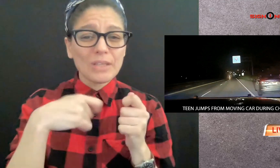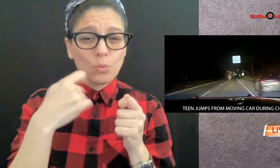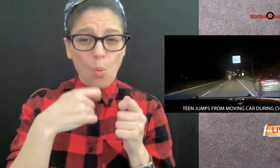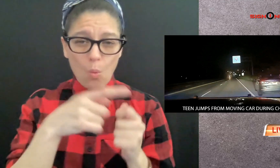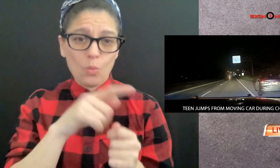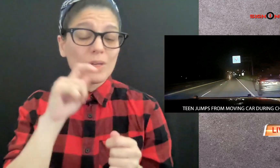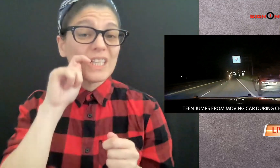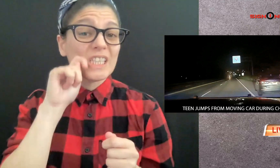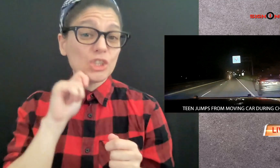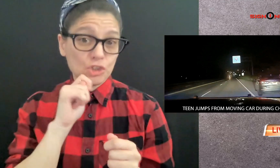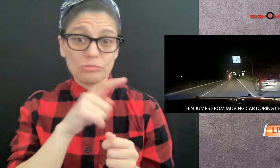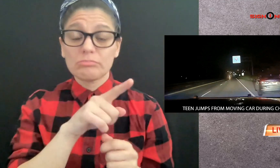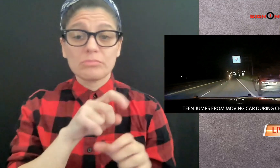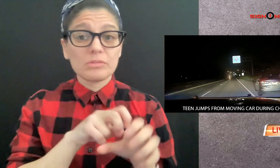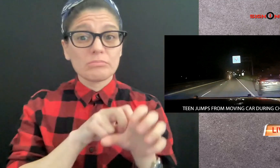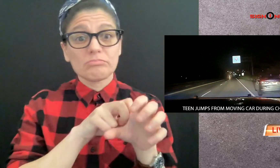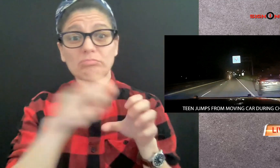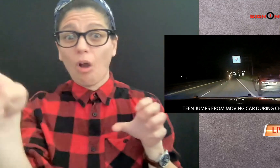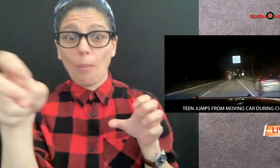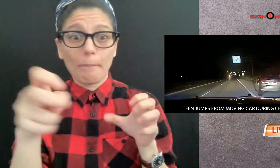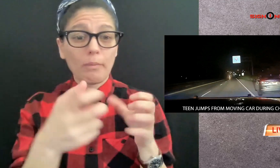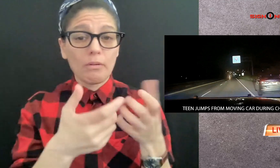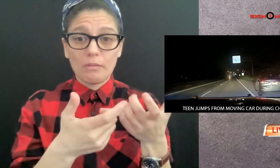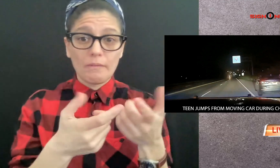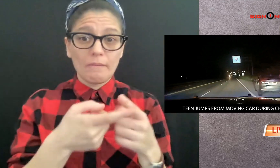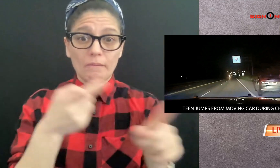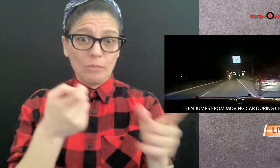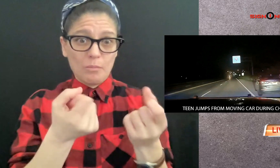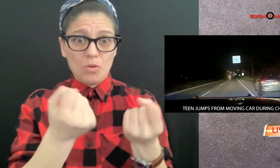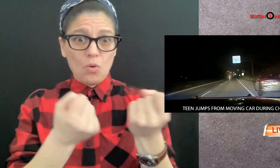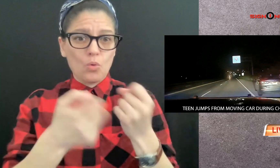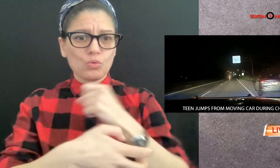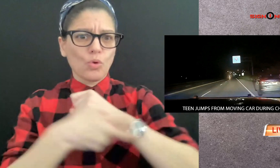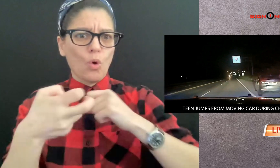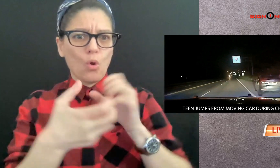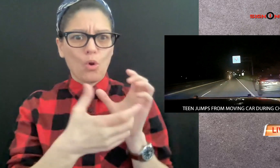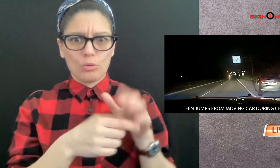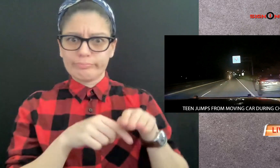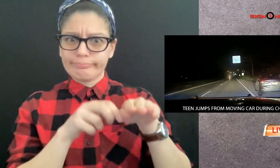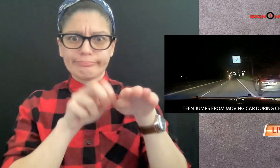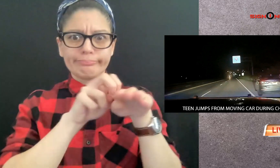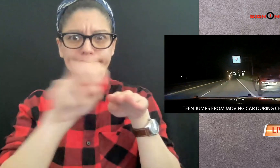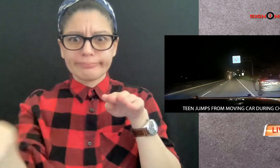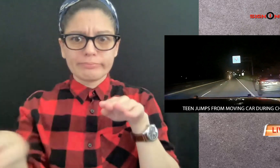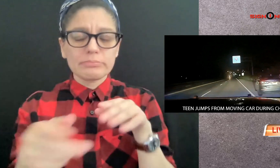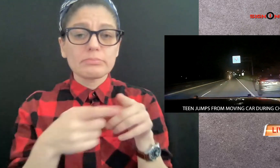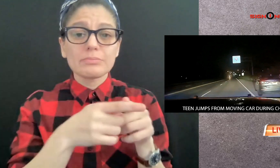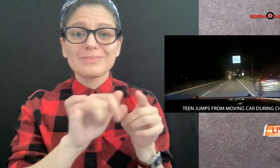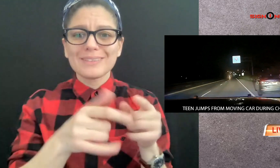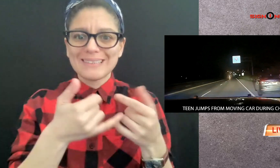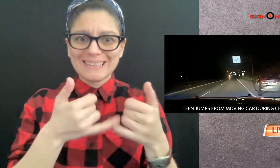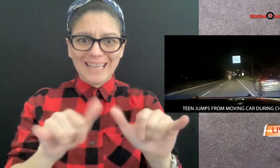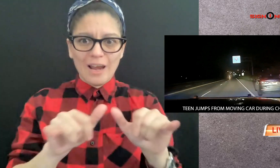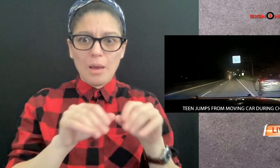be disturbing to some viewers the video shows a teenager jumping out of a stolen